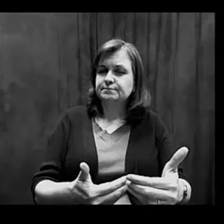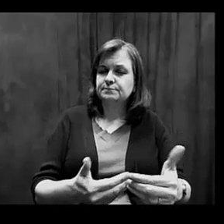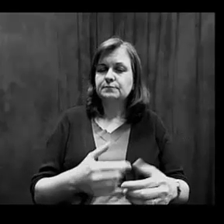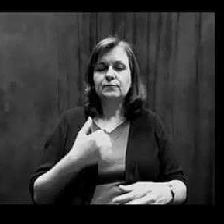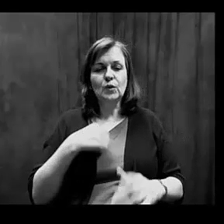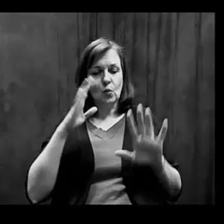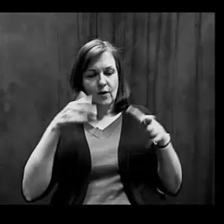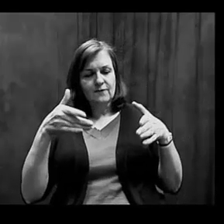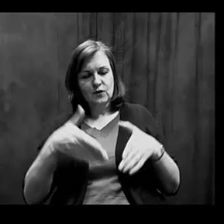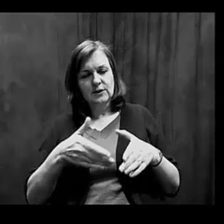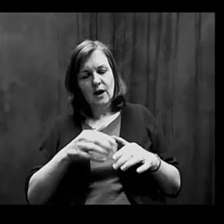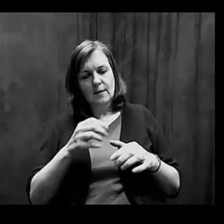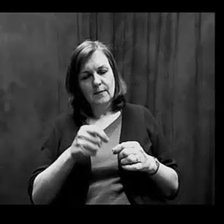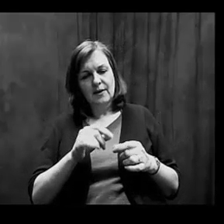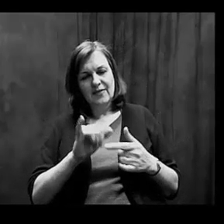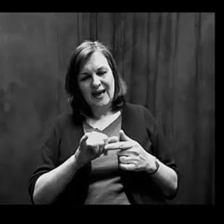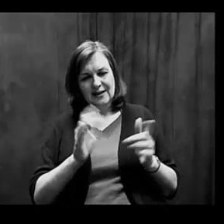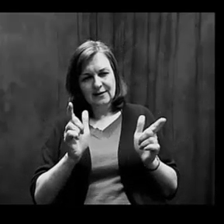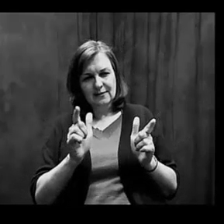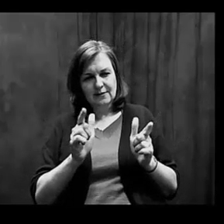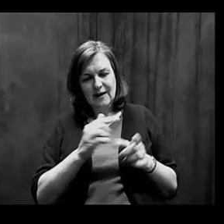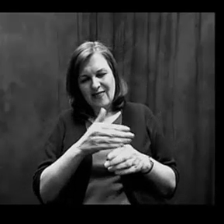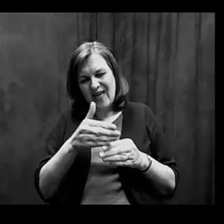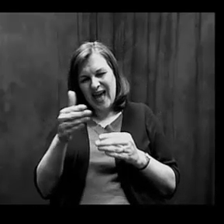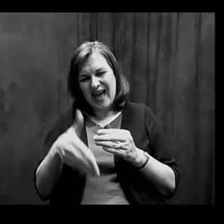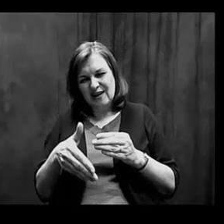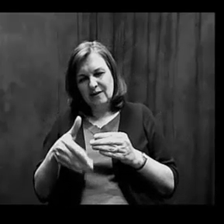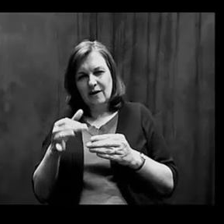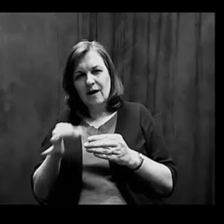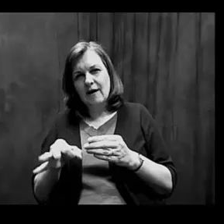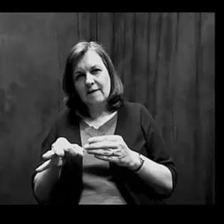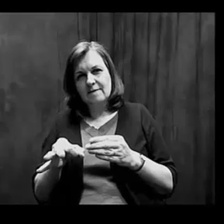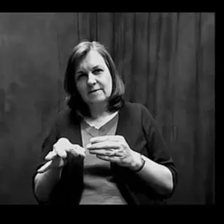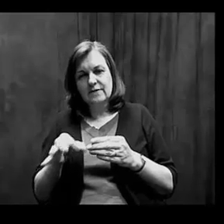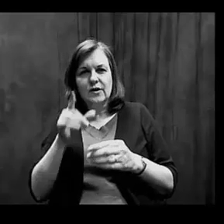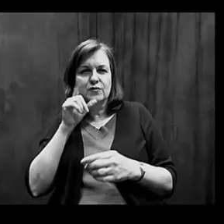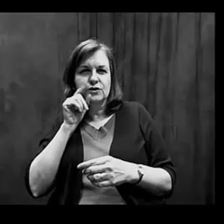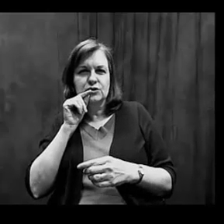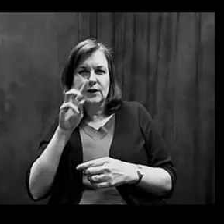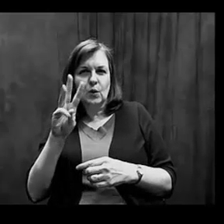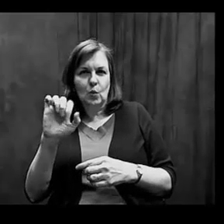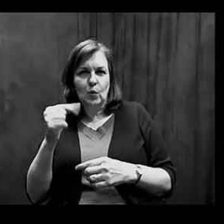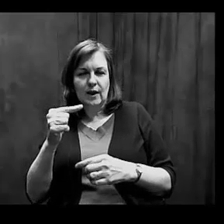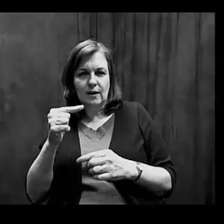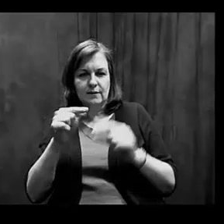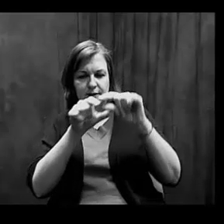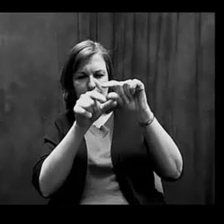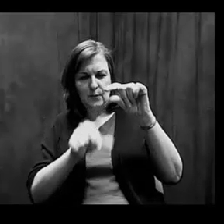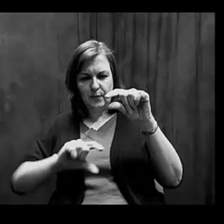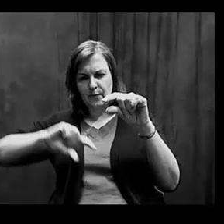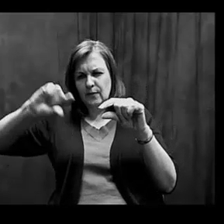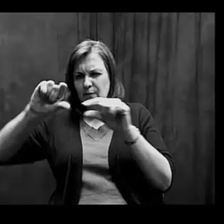and what were actually focusing on is the development of this very end of the chicken wing